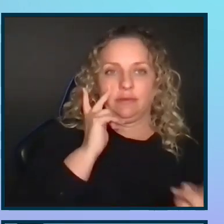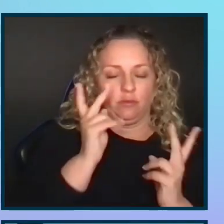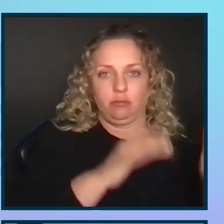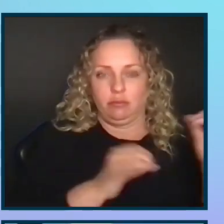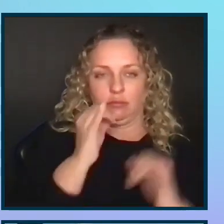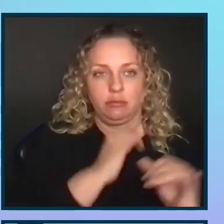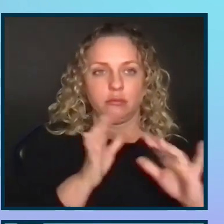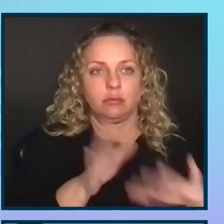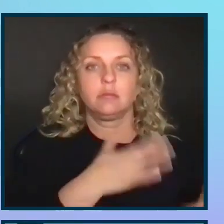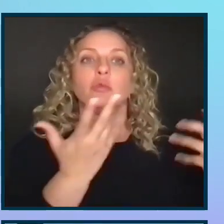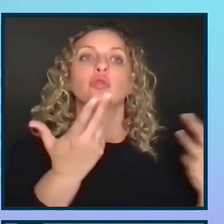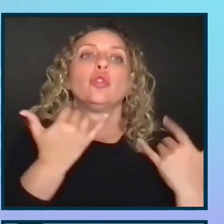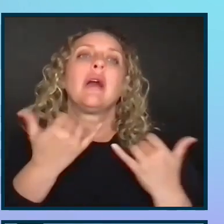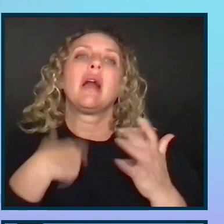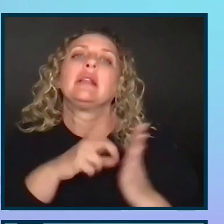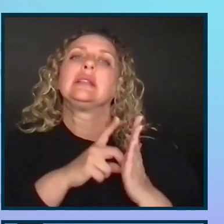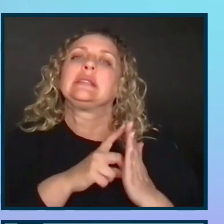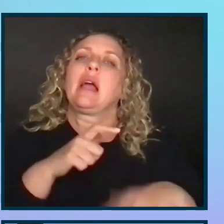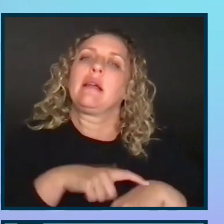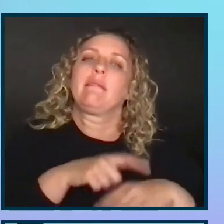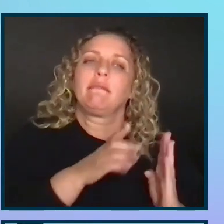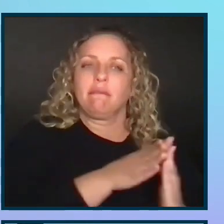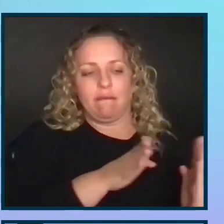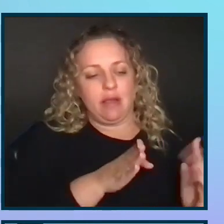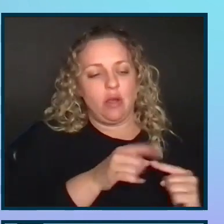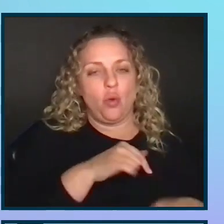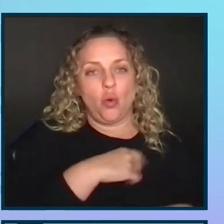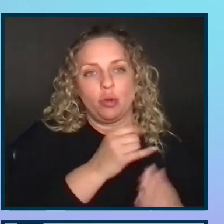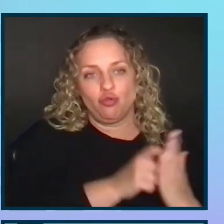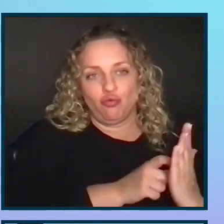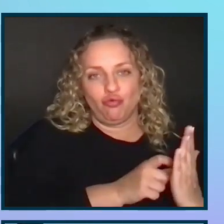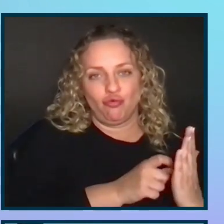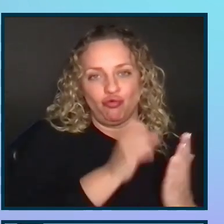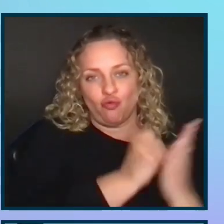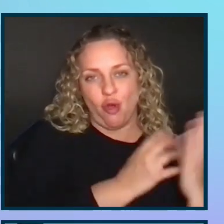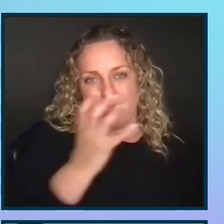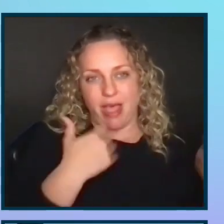So in the general of design phase, the phase of work where we draw a lot, we looked at what was working well.